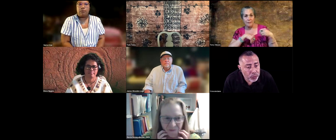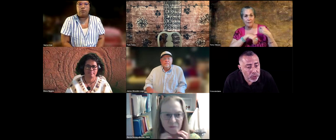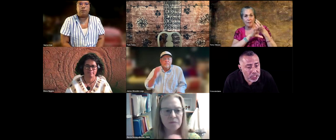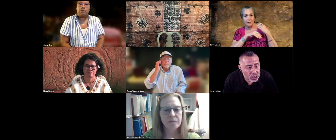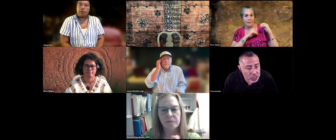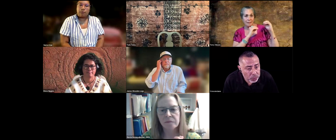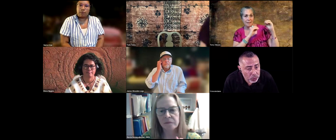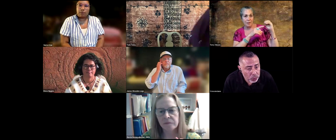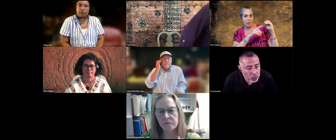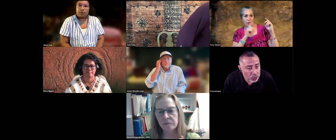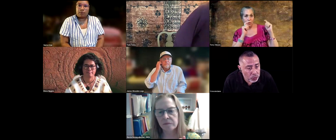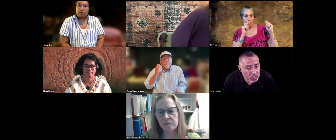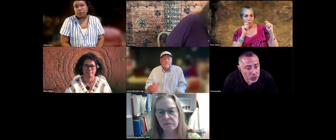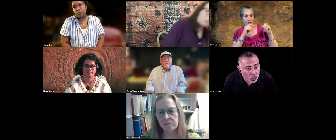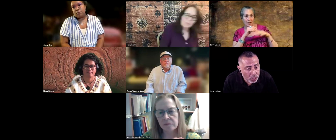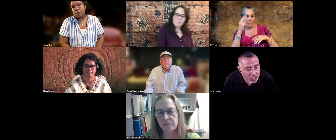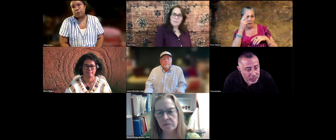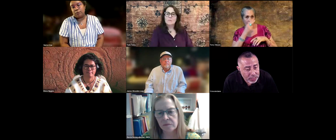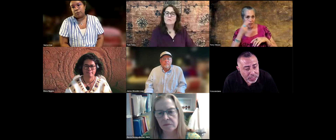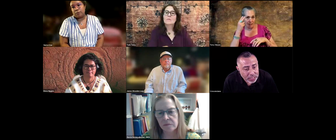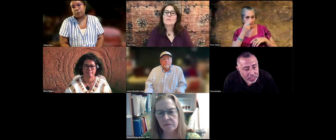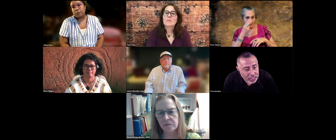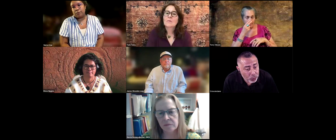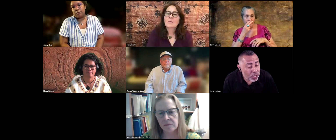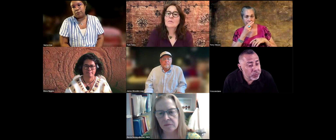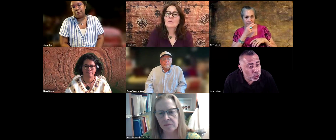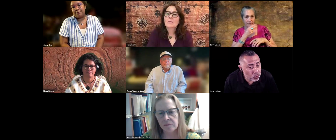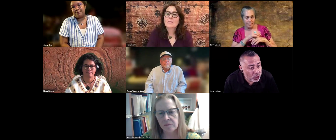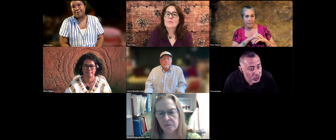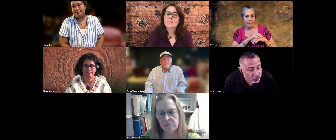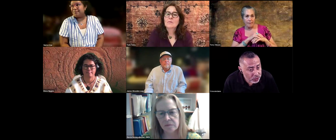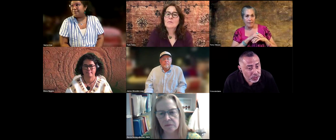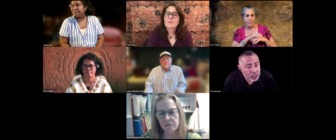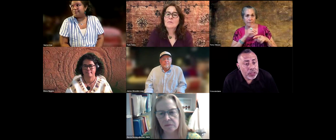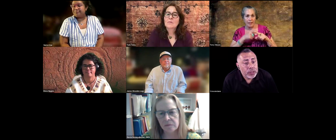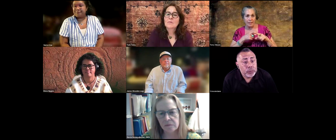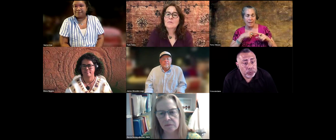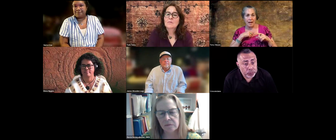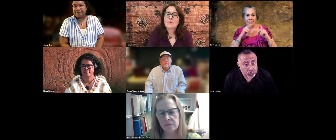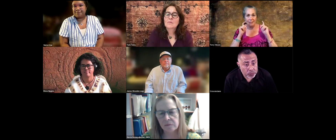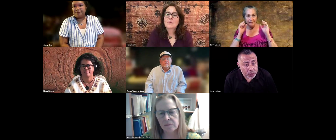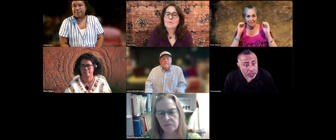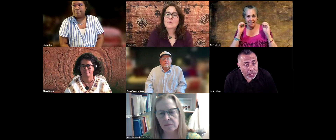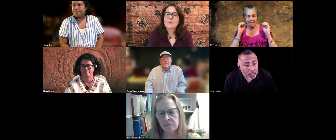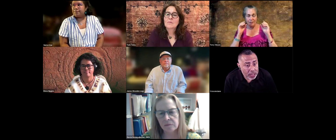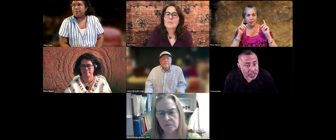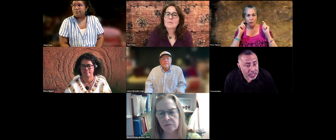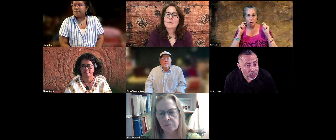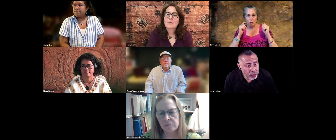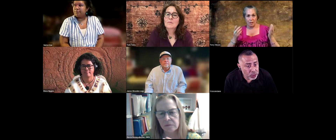I have a relationship with a woman in Hawaii. Where I'm tutoring her.